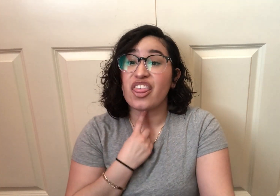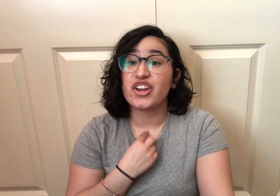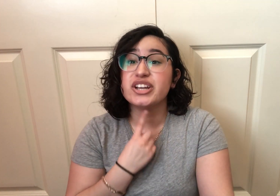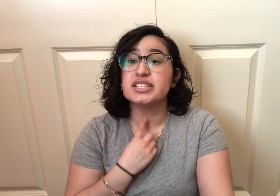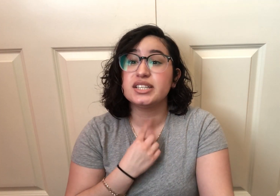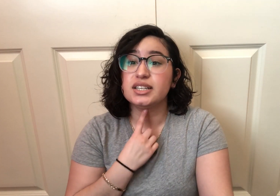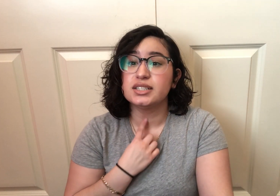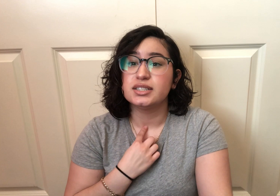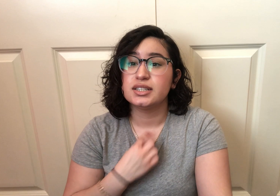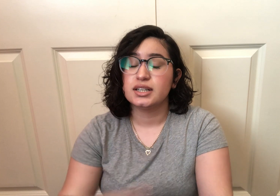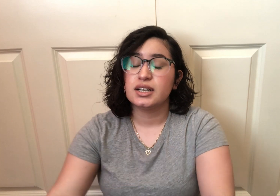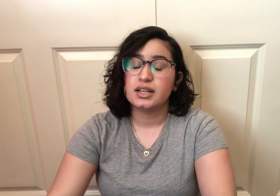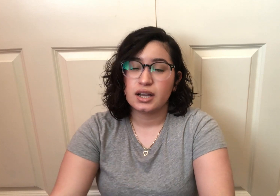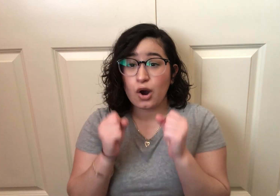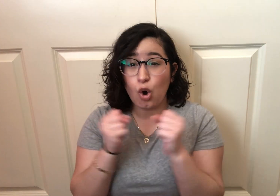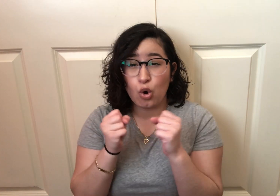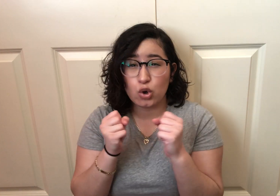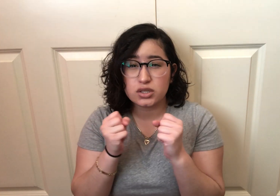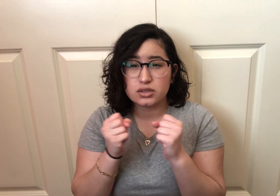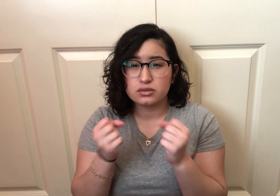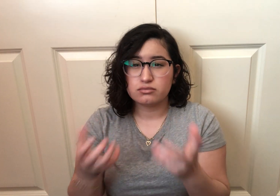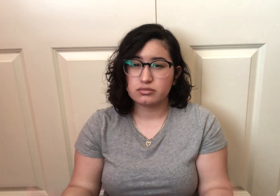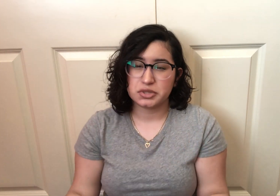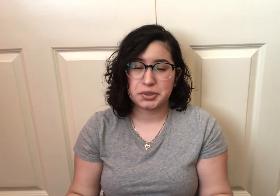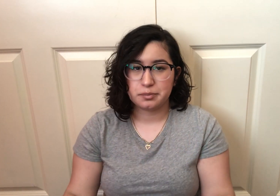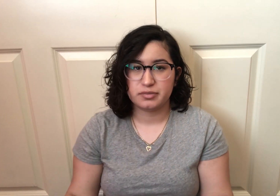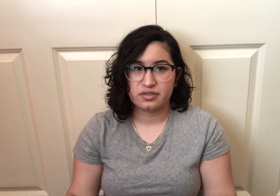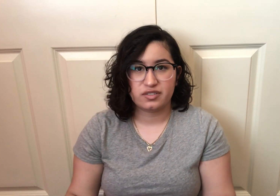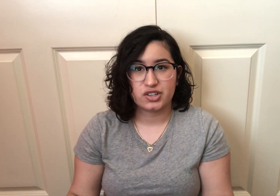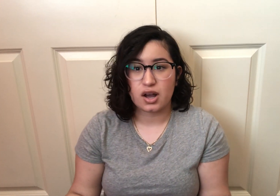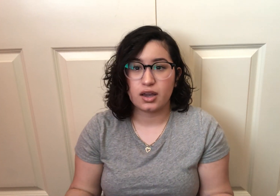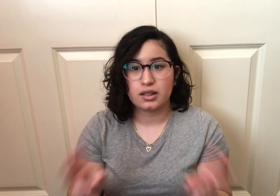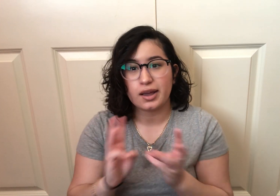"thirsty." "Cold," you know, if you're talking like about